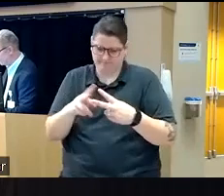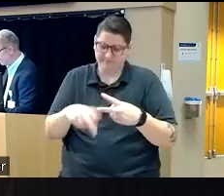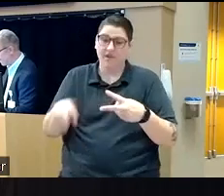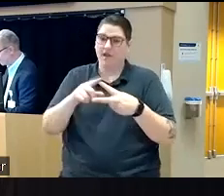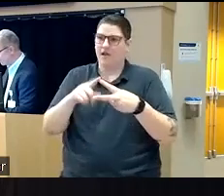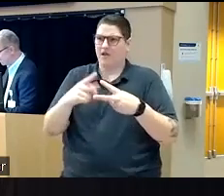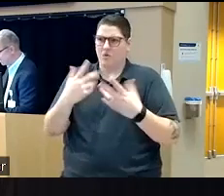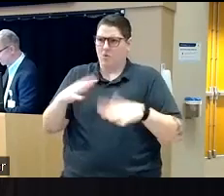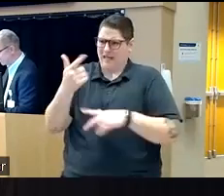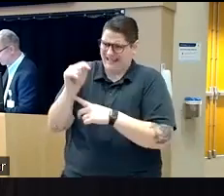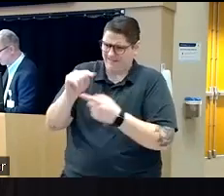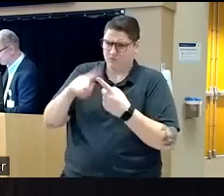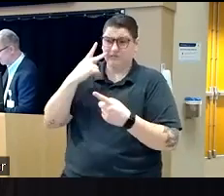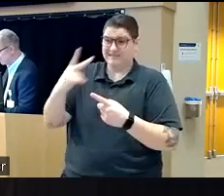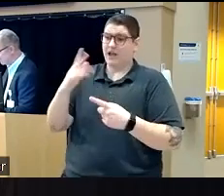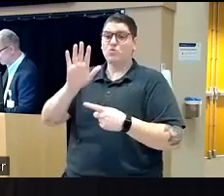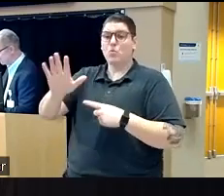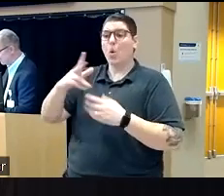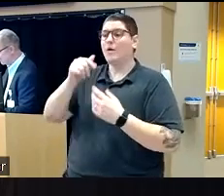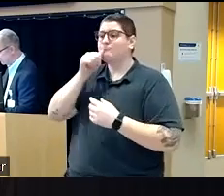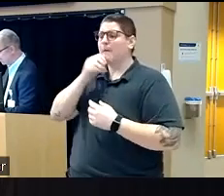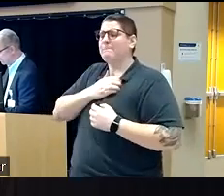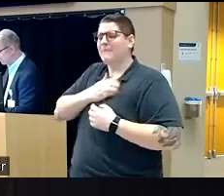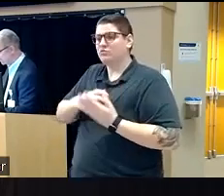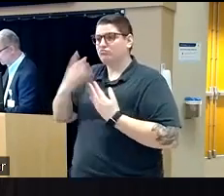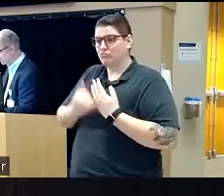to see a passion project that encompasses such clear values and wellness retention